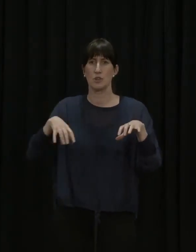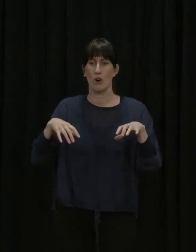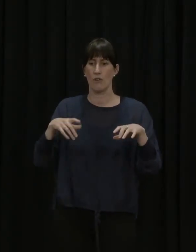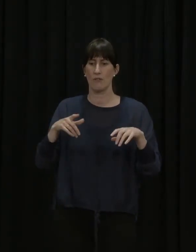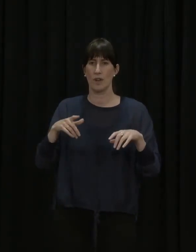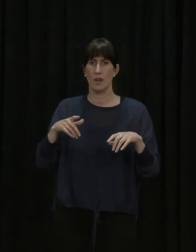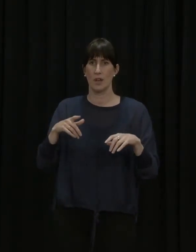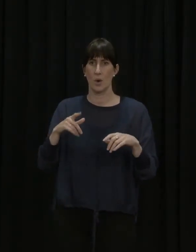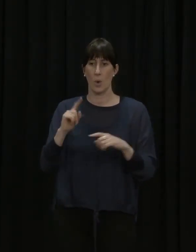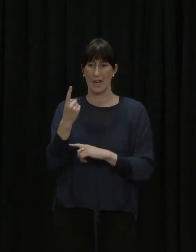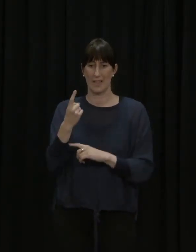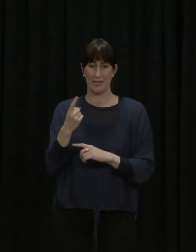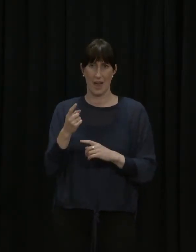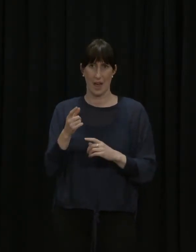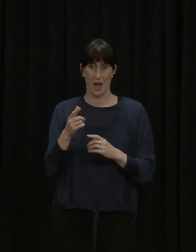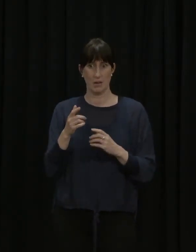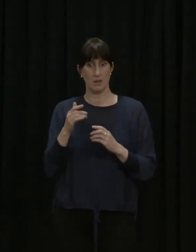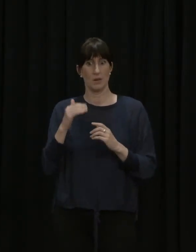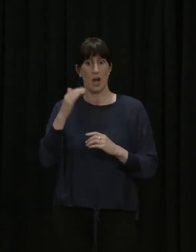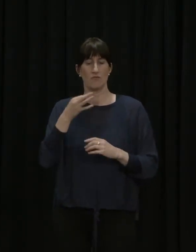In the update on Auckland,